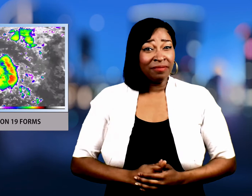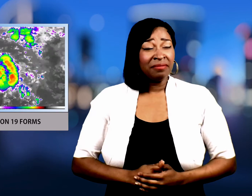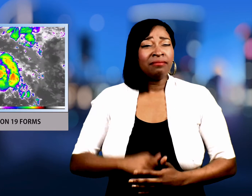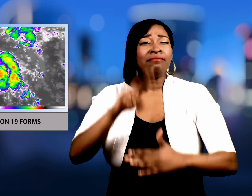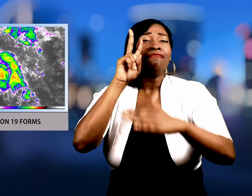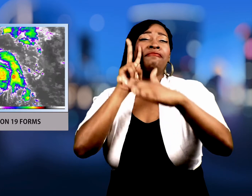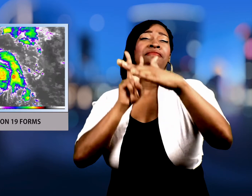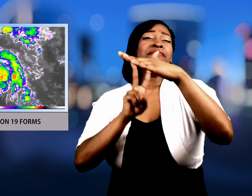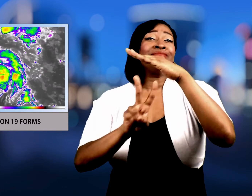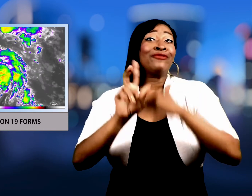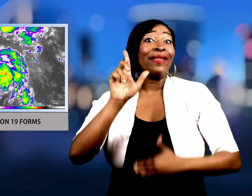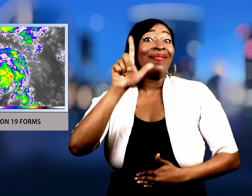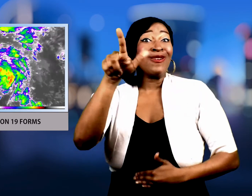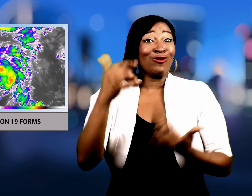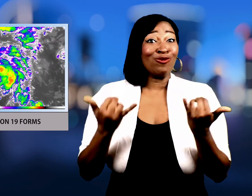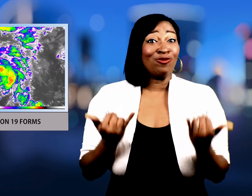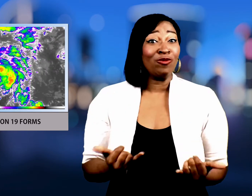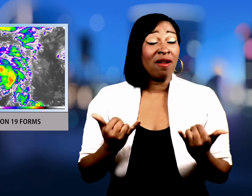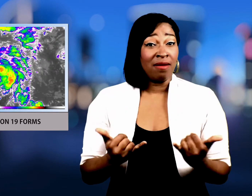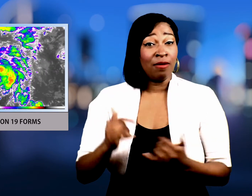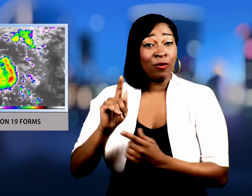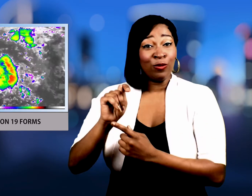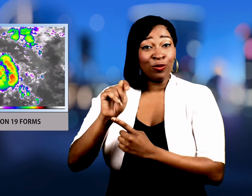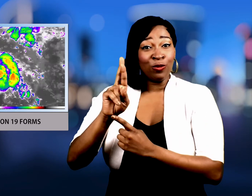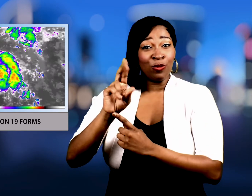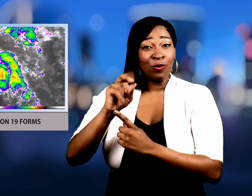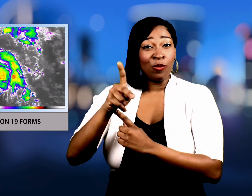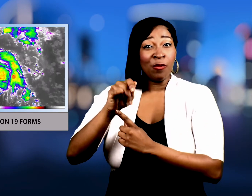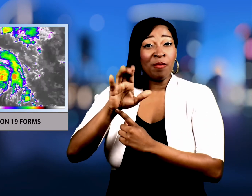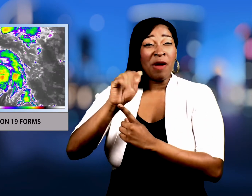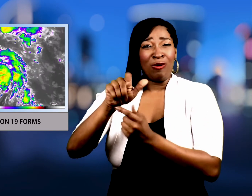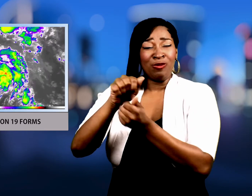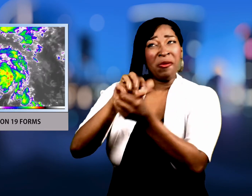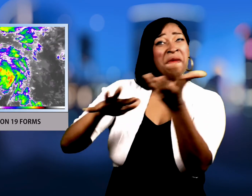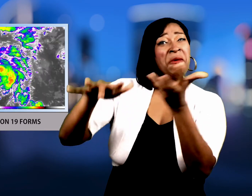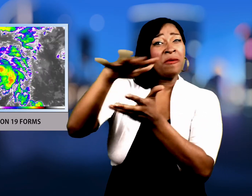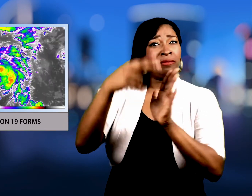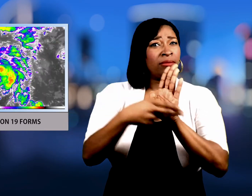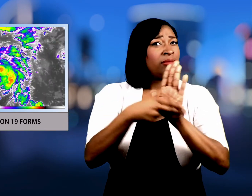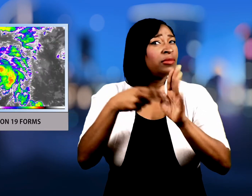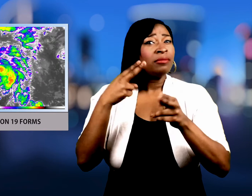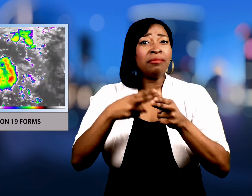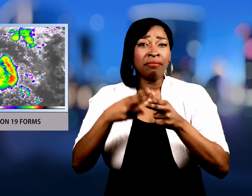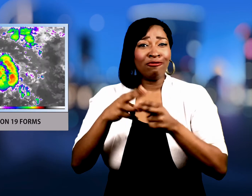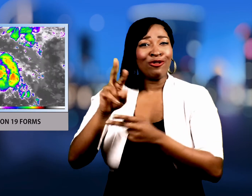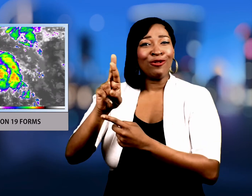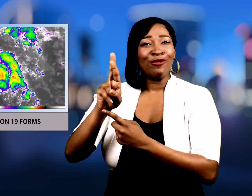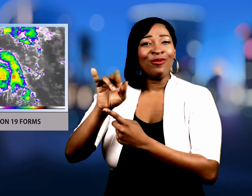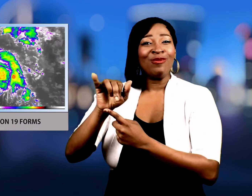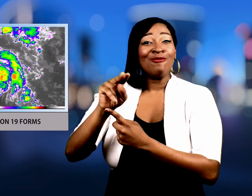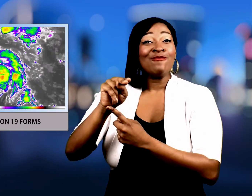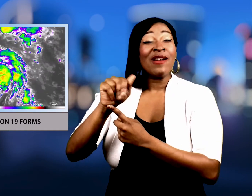It's expected to become tropical storm Rina later today.